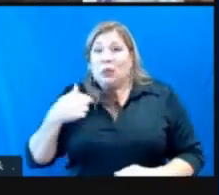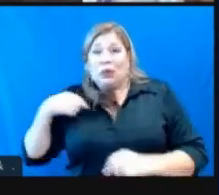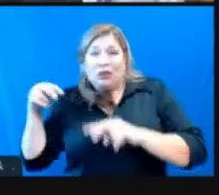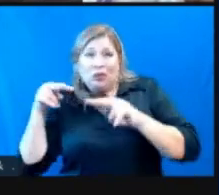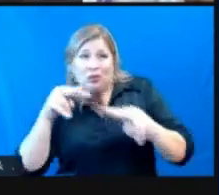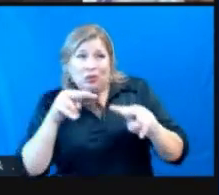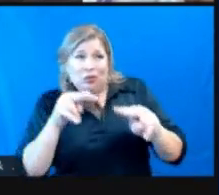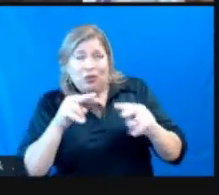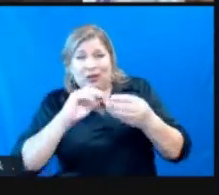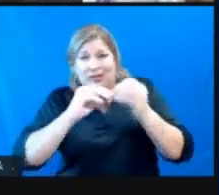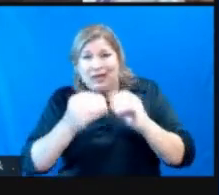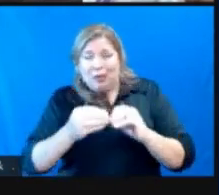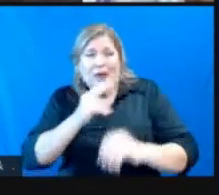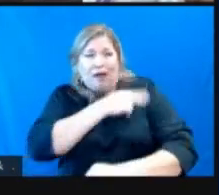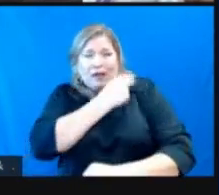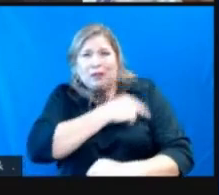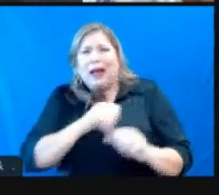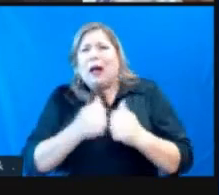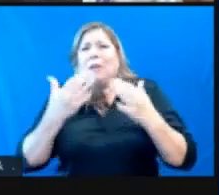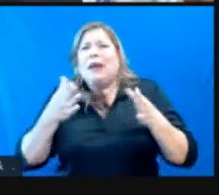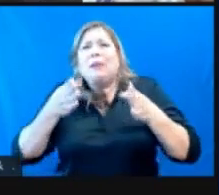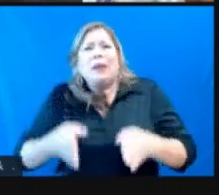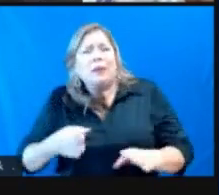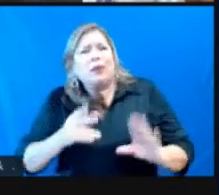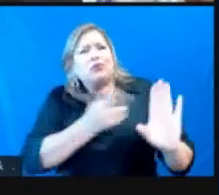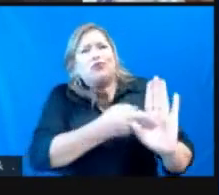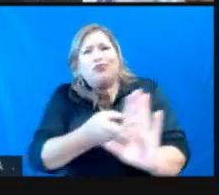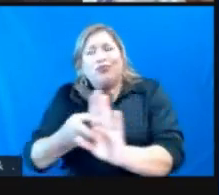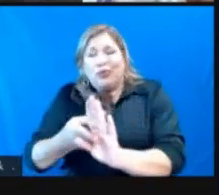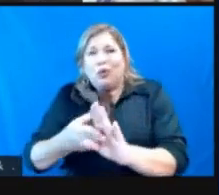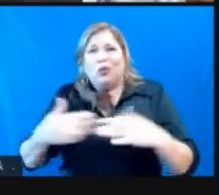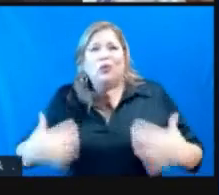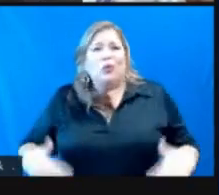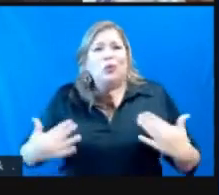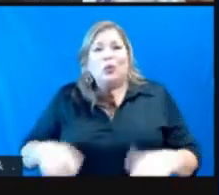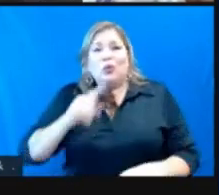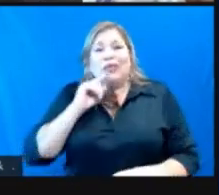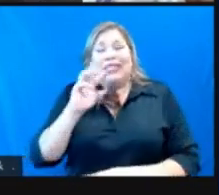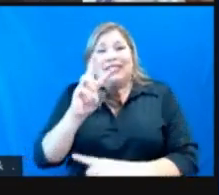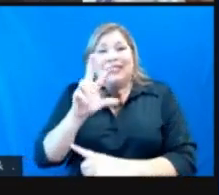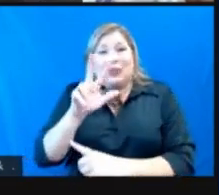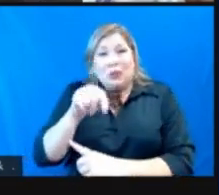hospitalizations for covert 19 over the past 14 days. Uh, just days ago,